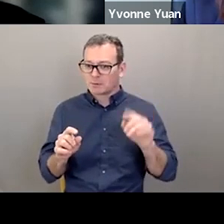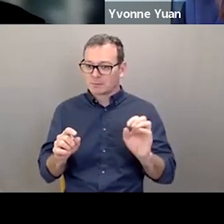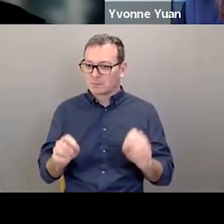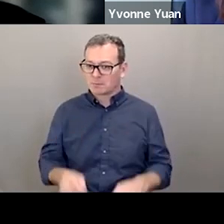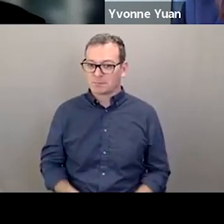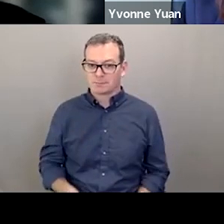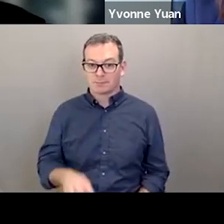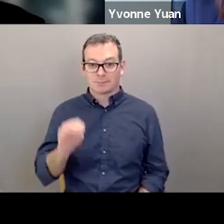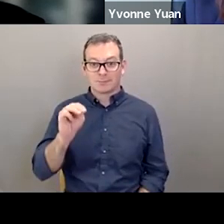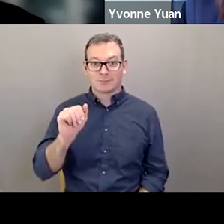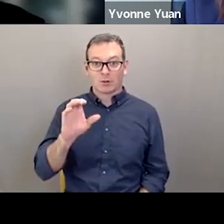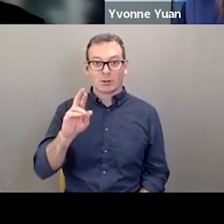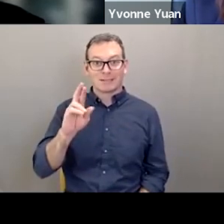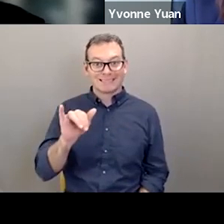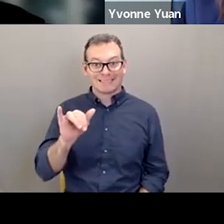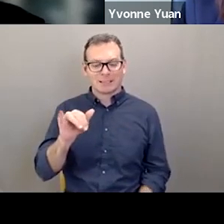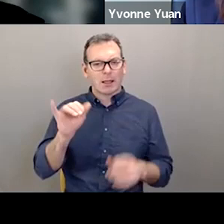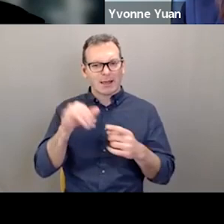Marcy or is your hand do you want to speak Marcy